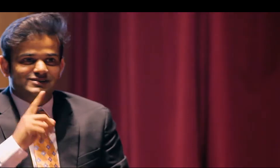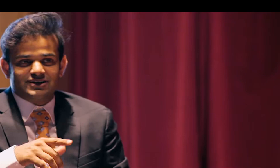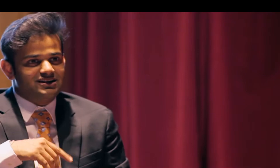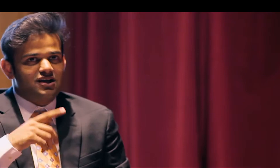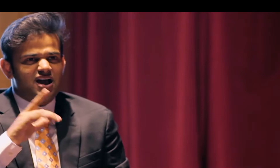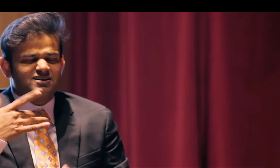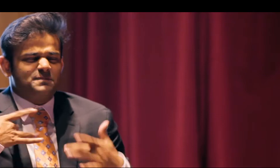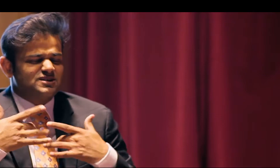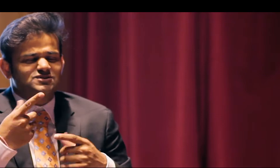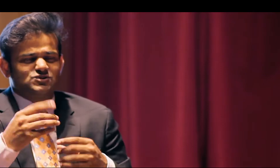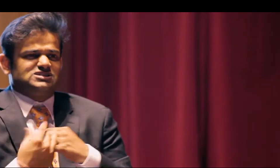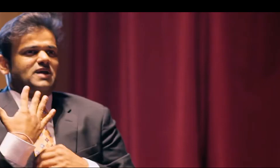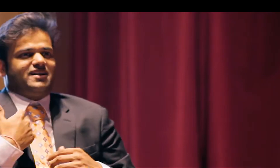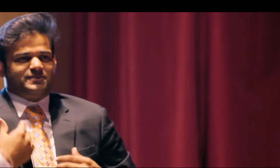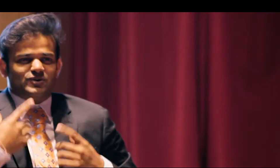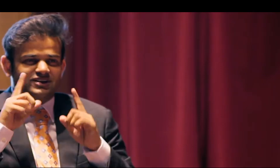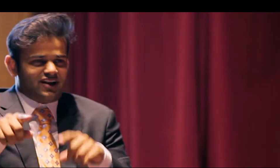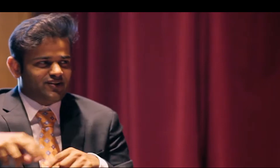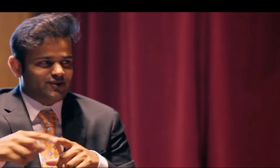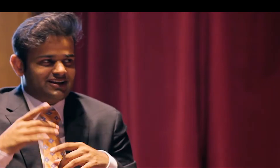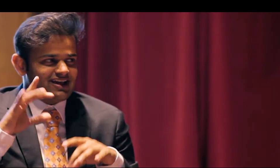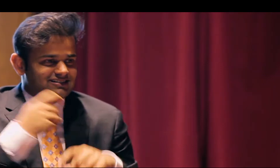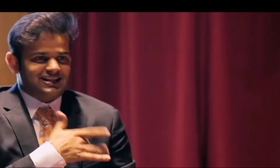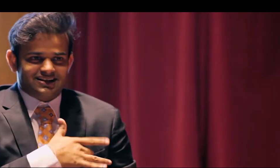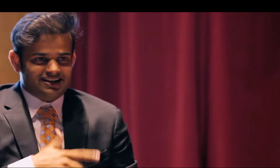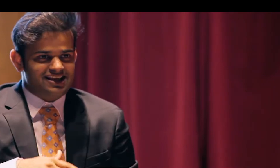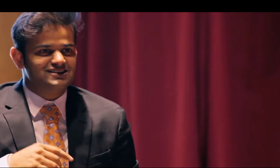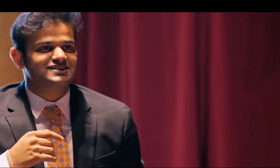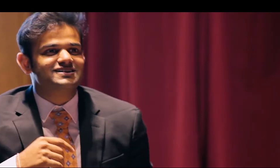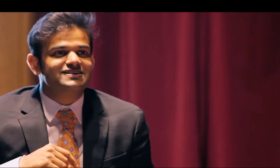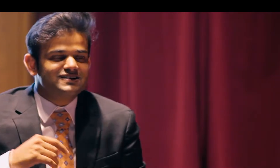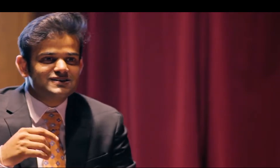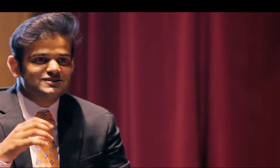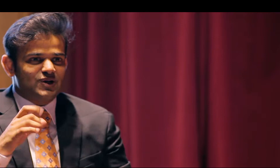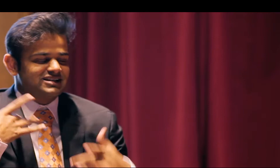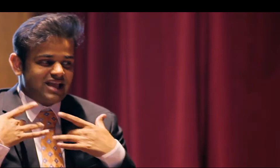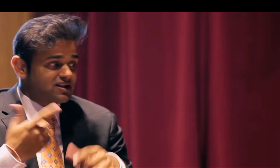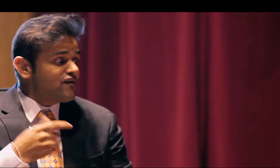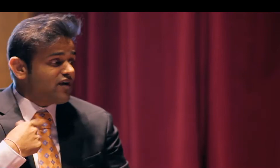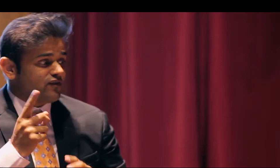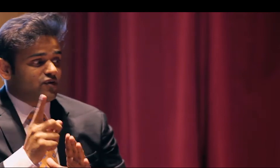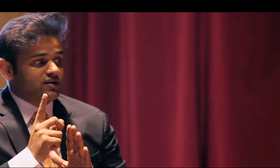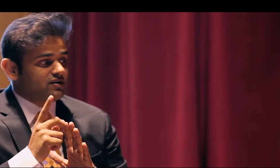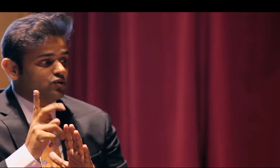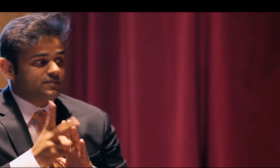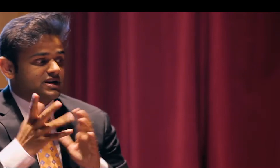[Vai] It is true. Oh, you've definitely inspired me to travel to Argentina and other places as well.